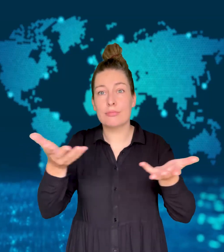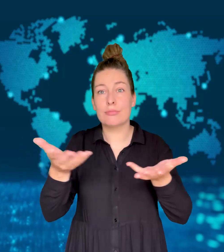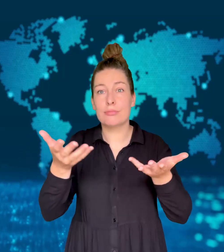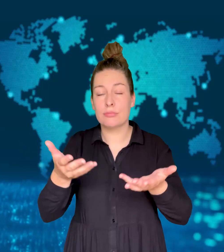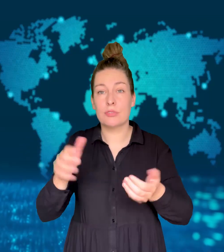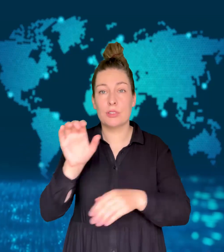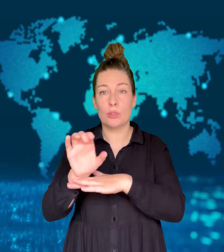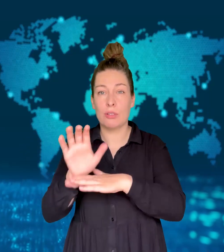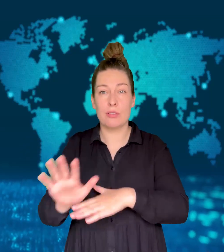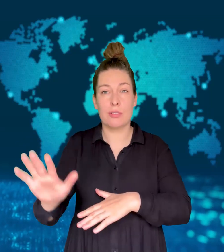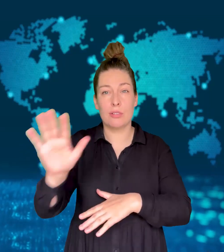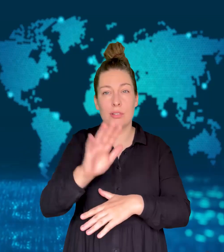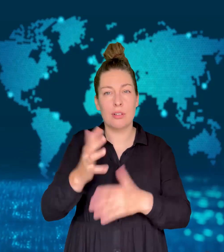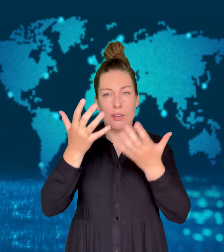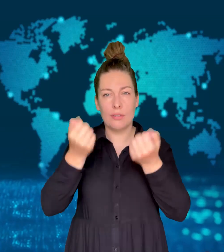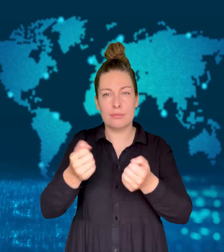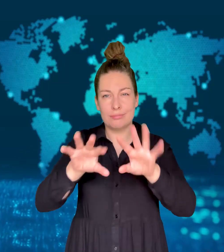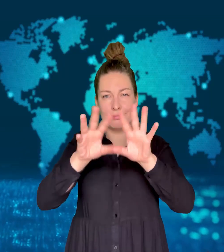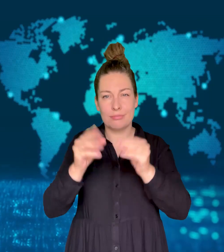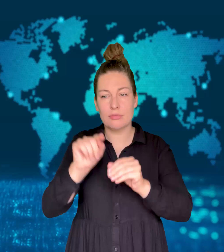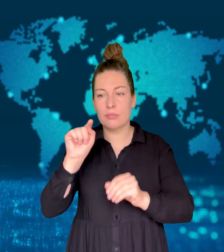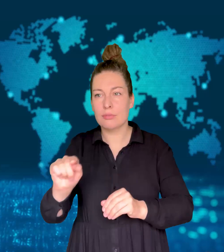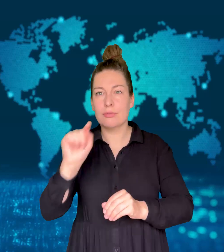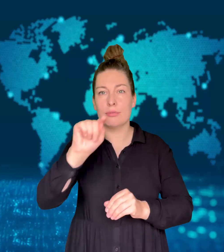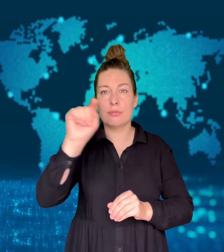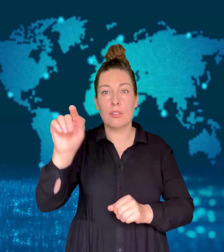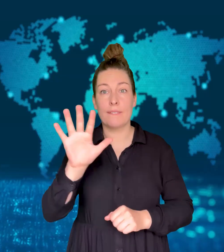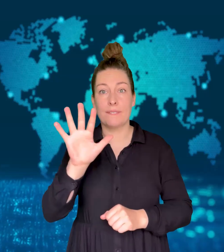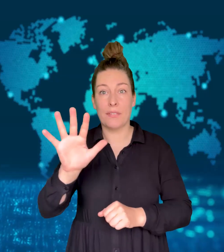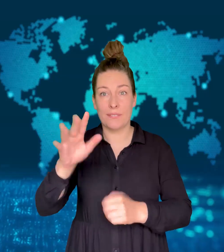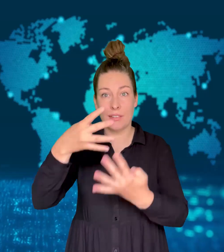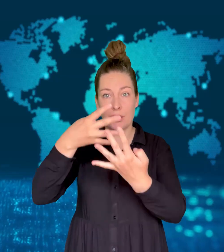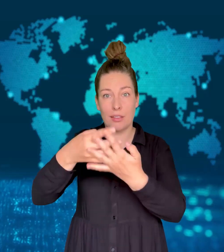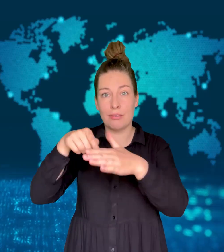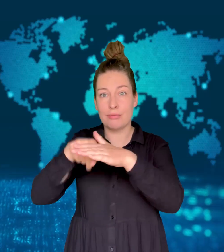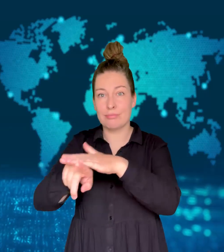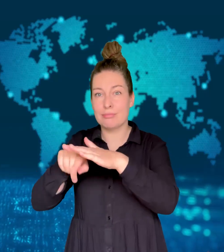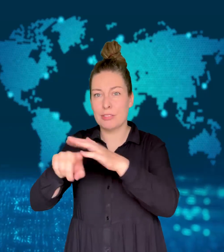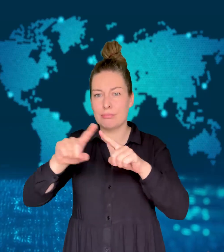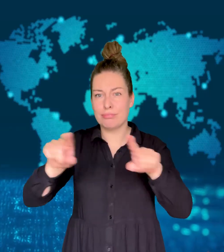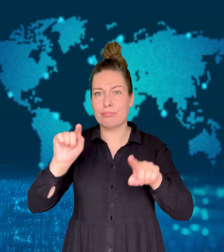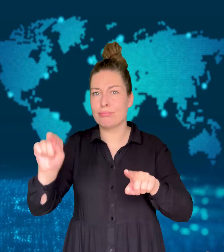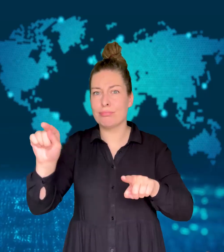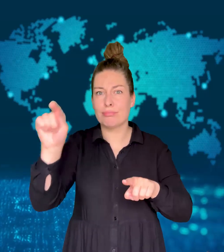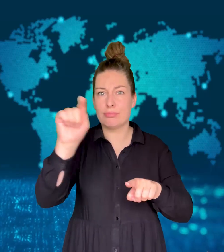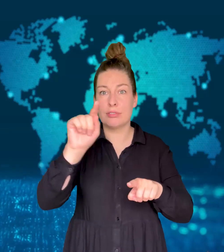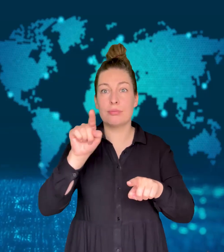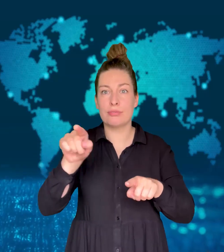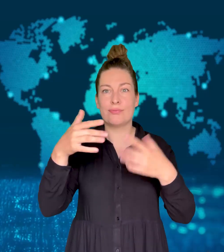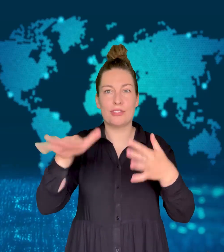The prisoners took the guards hostage after a deadly fight between gangs